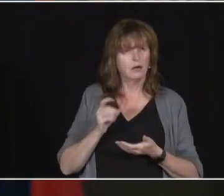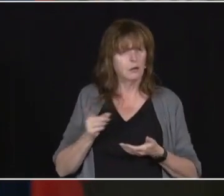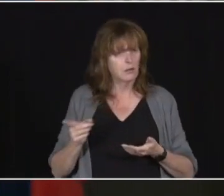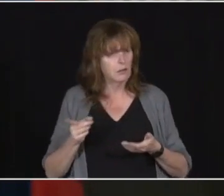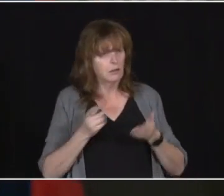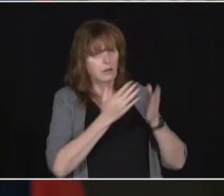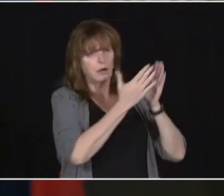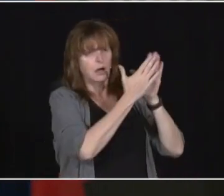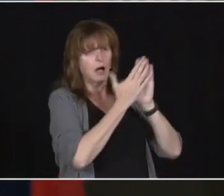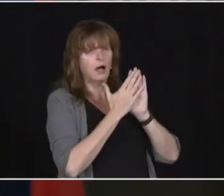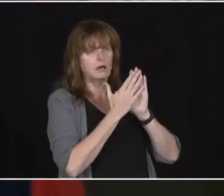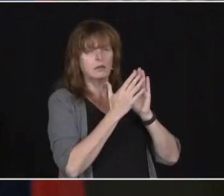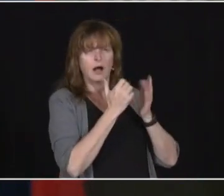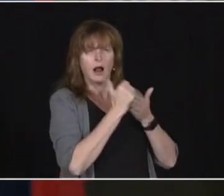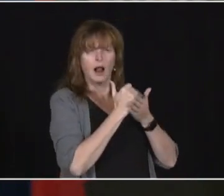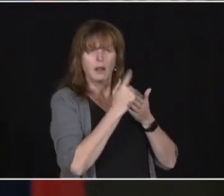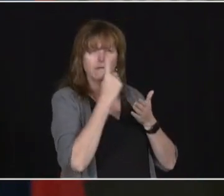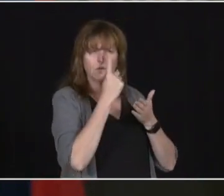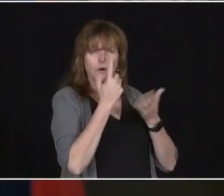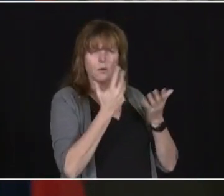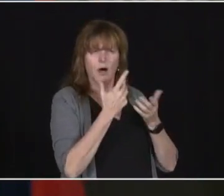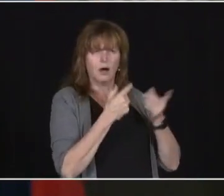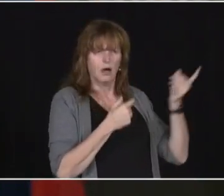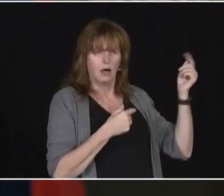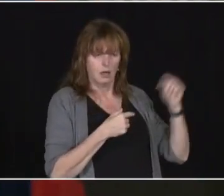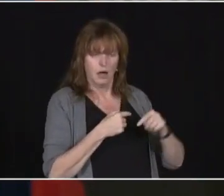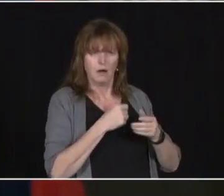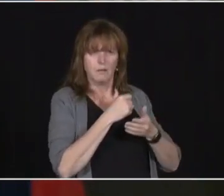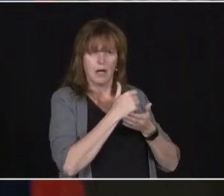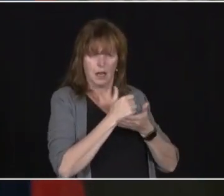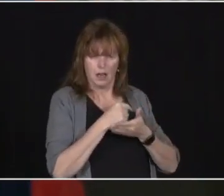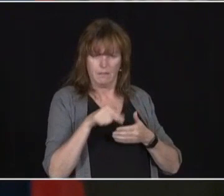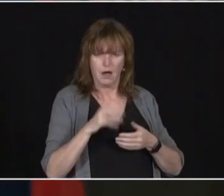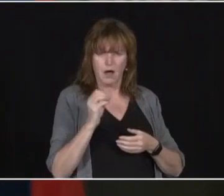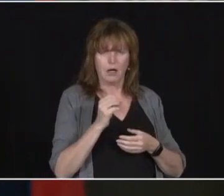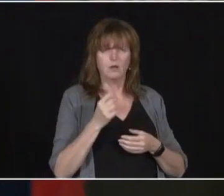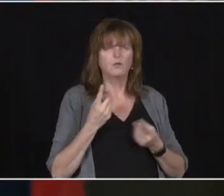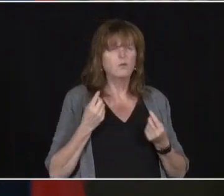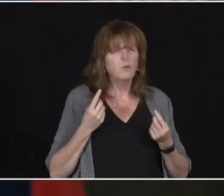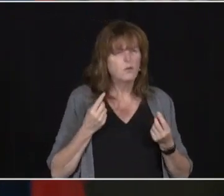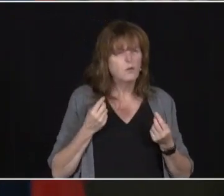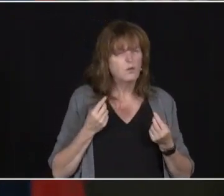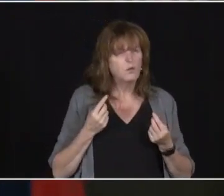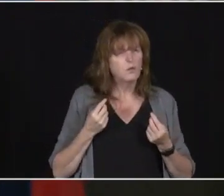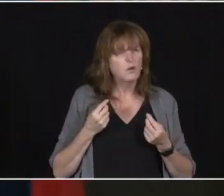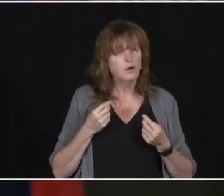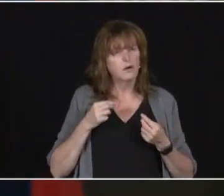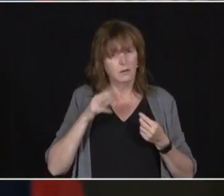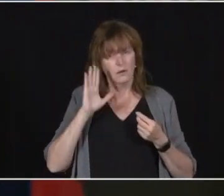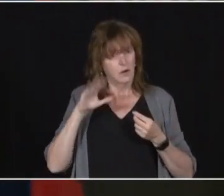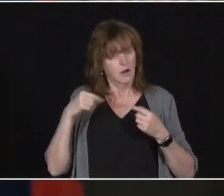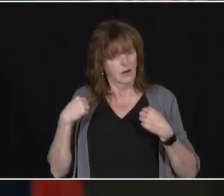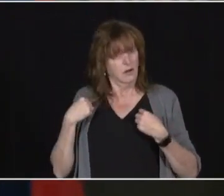employees are now housing out of Ontario. What did you ask for help to do in Ontario and given the challenges, with testing the province,